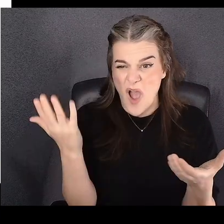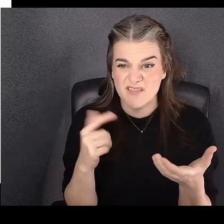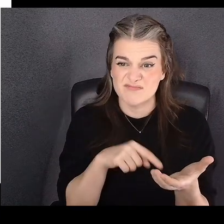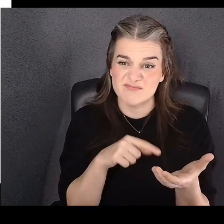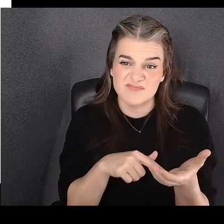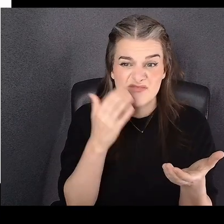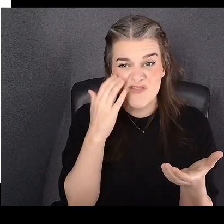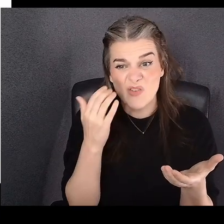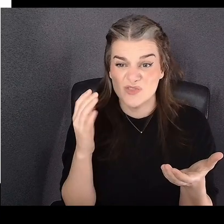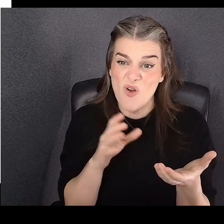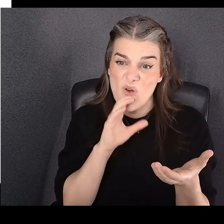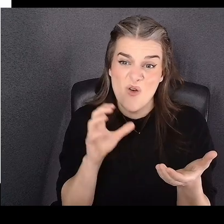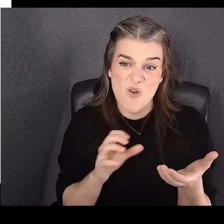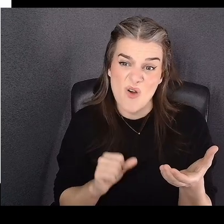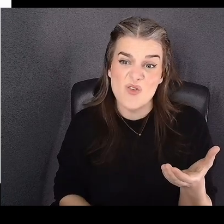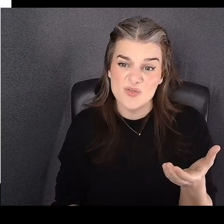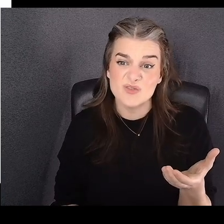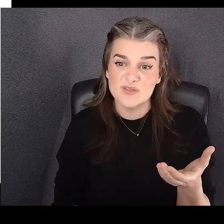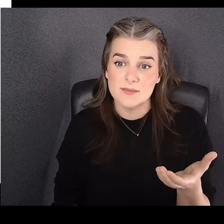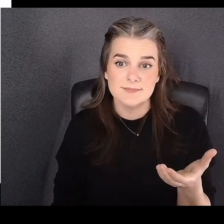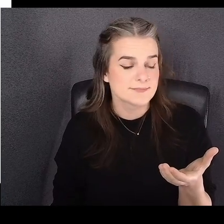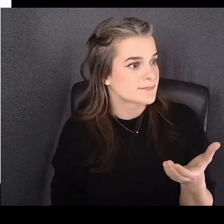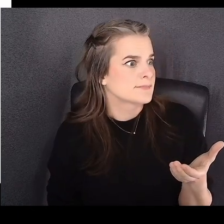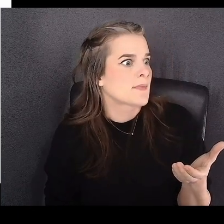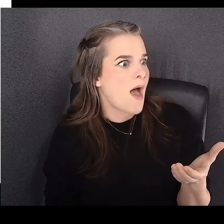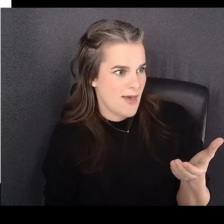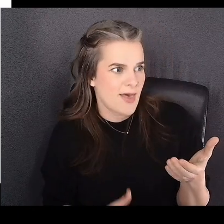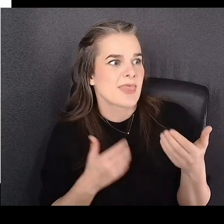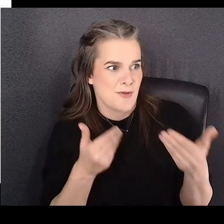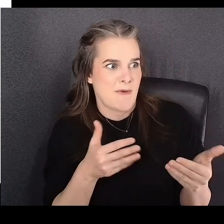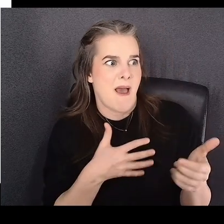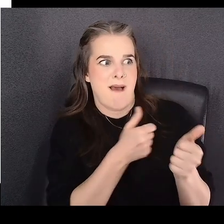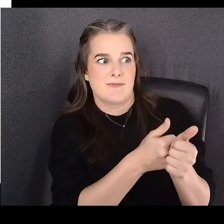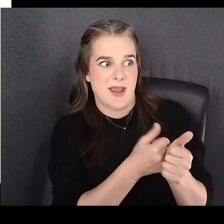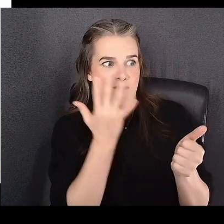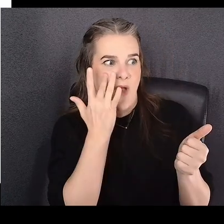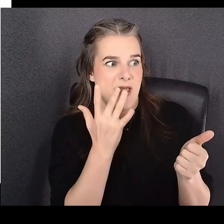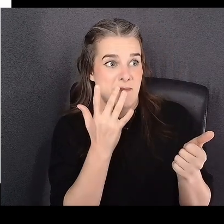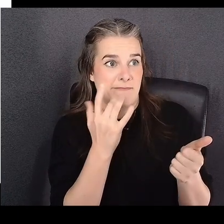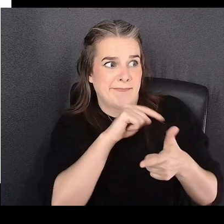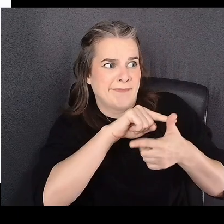And we're like, oh, let's update a phone just to unlock the potential of the accessibility options.